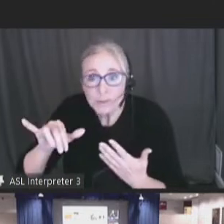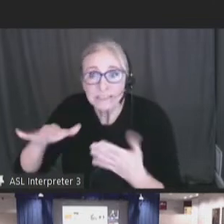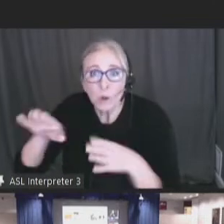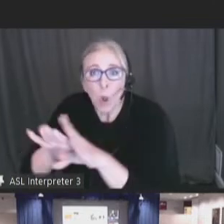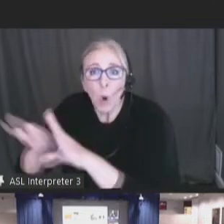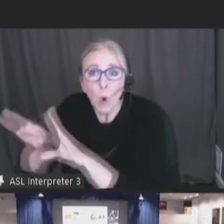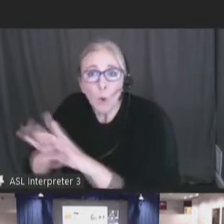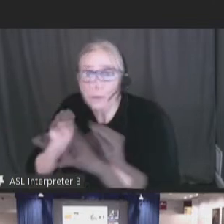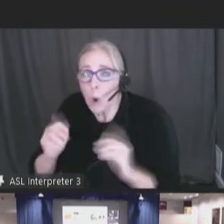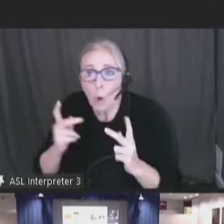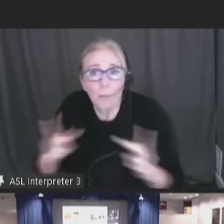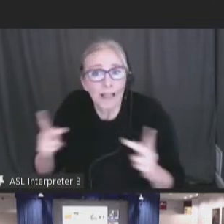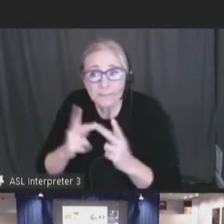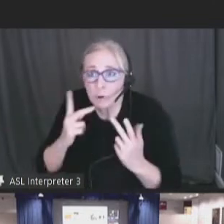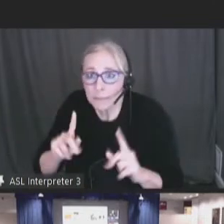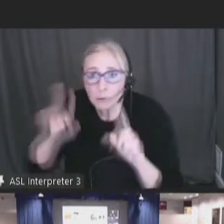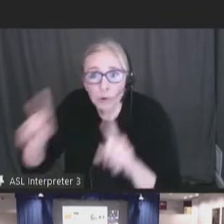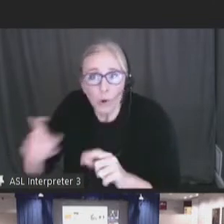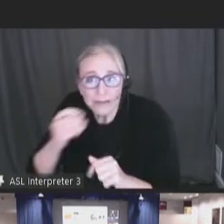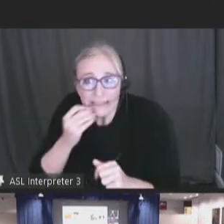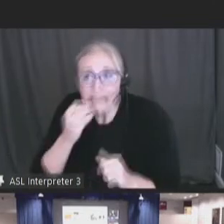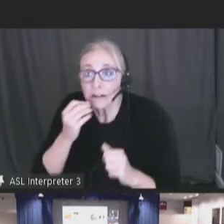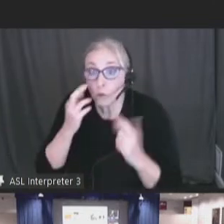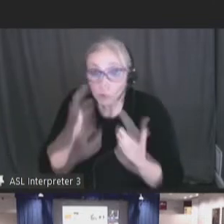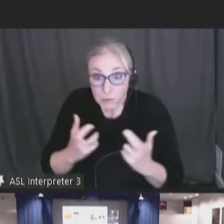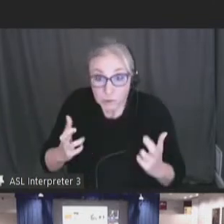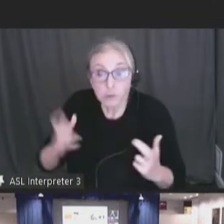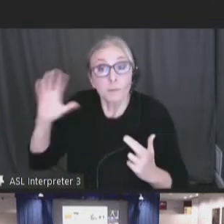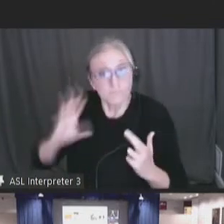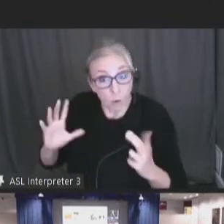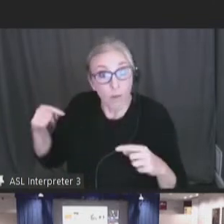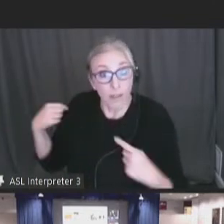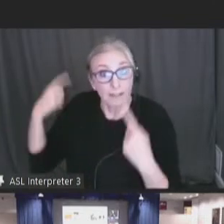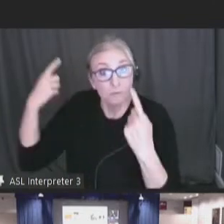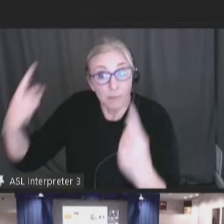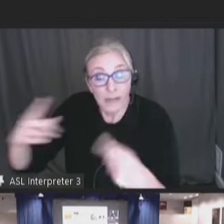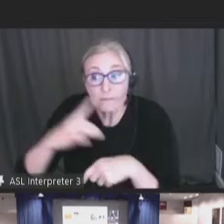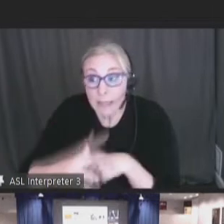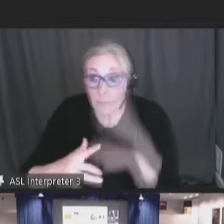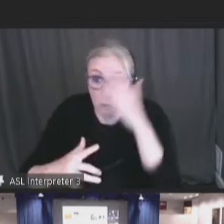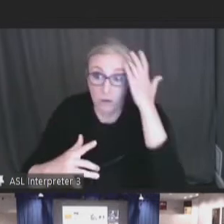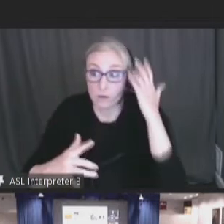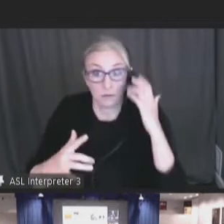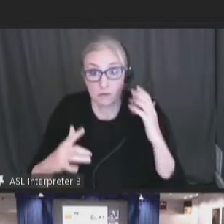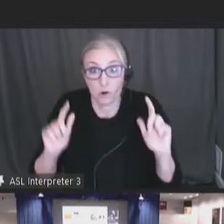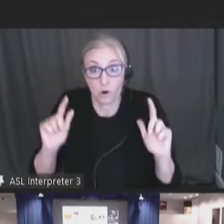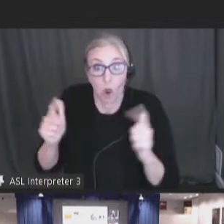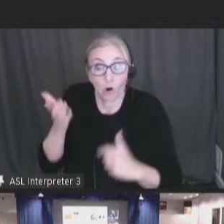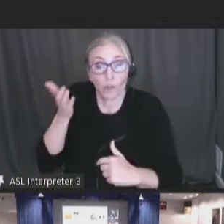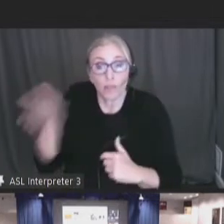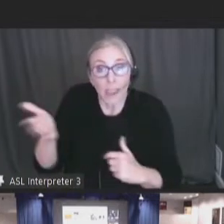as resources that were available and nonprofits were no longer available, community health workers